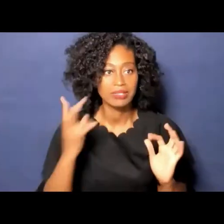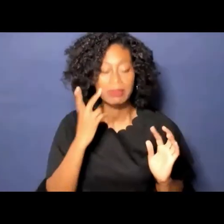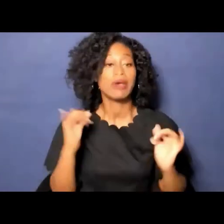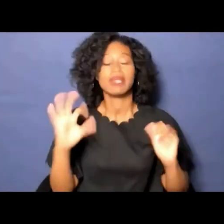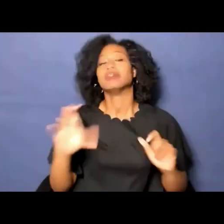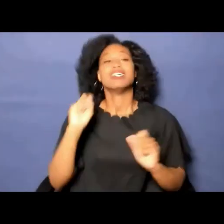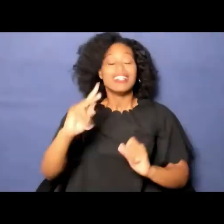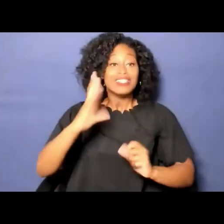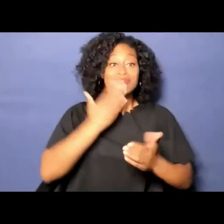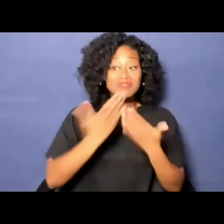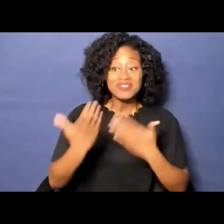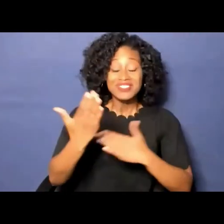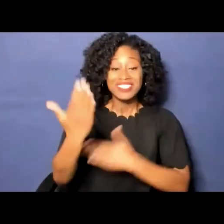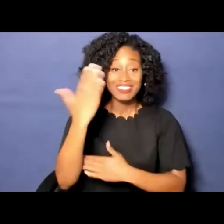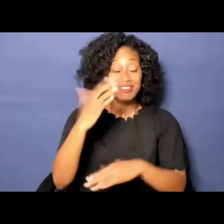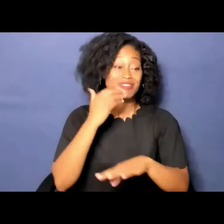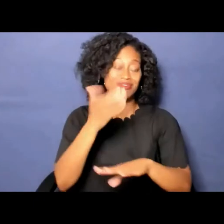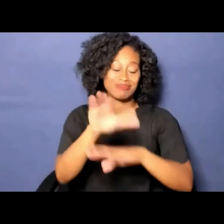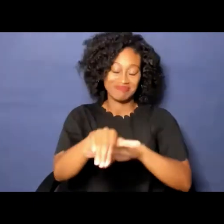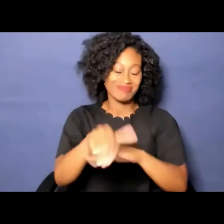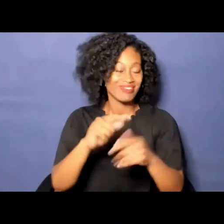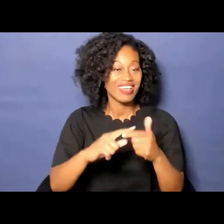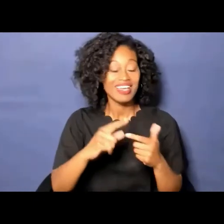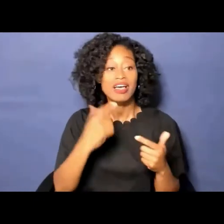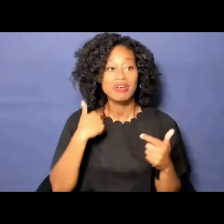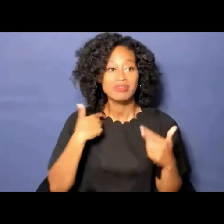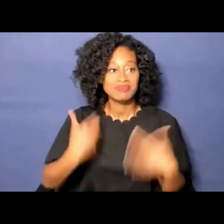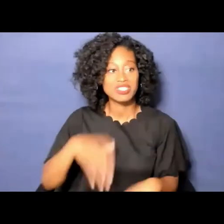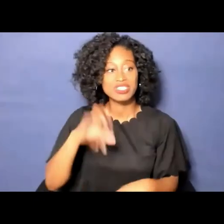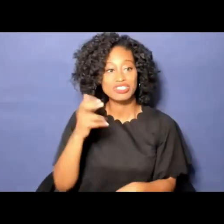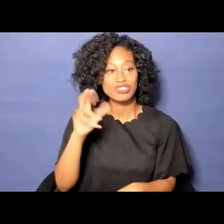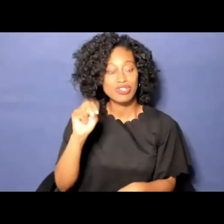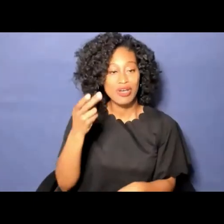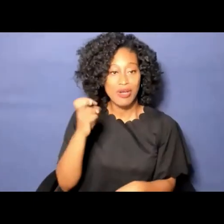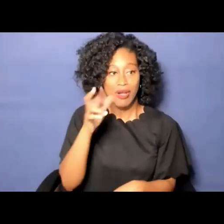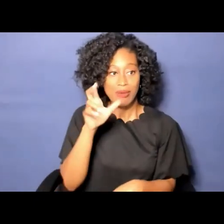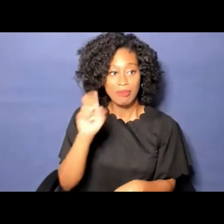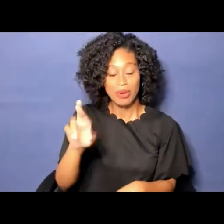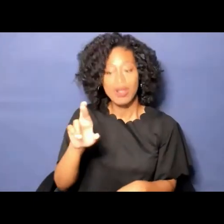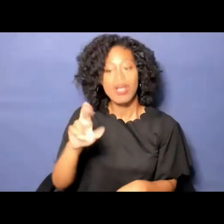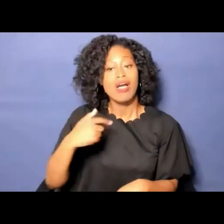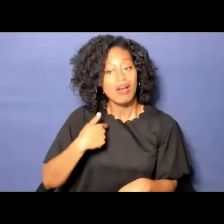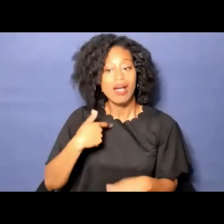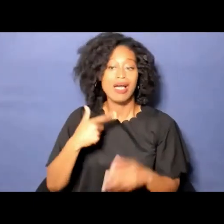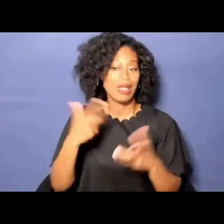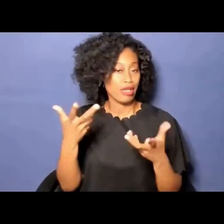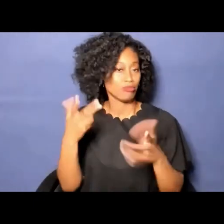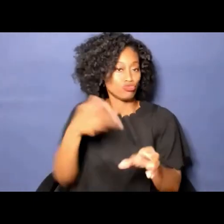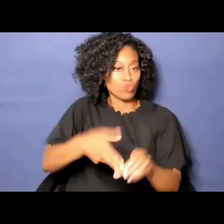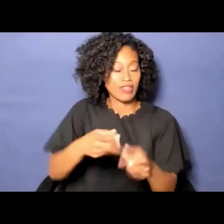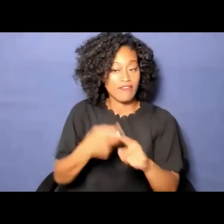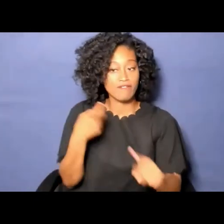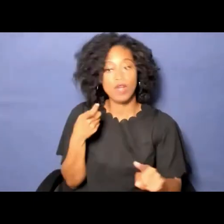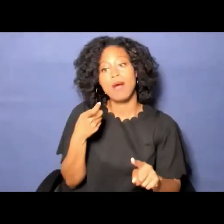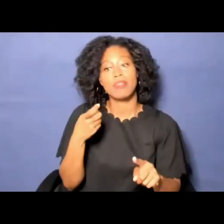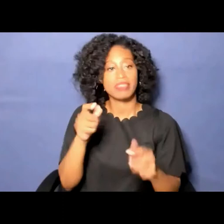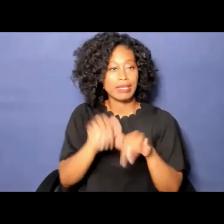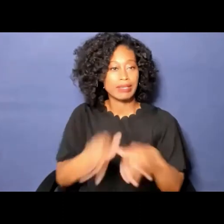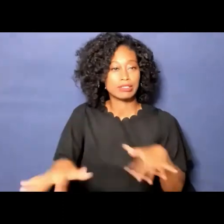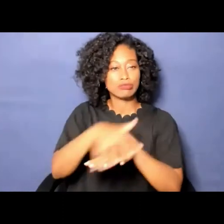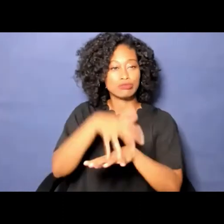Selecting scholars is an enormous potential prepare proper only 1 of these lectures happen